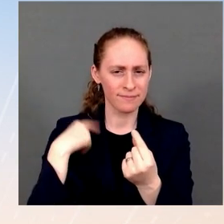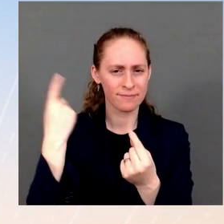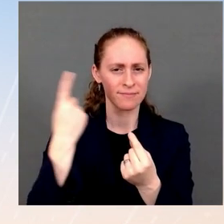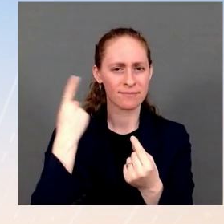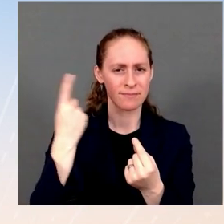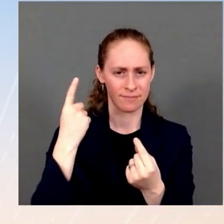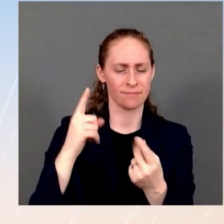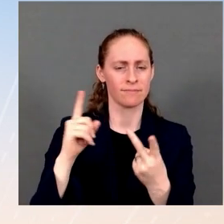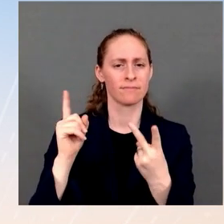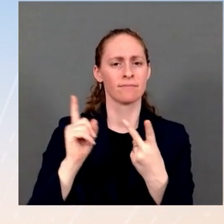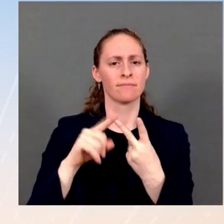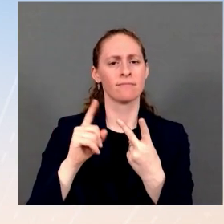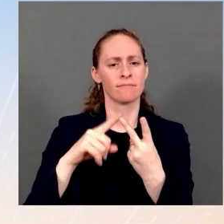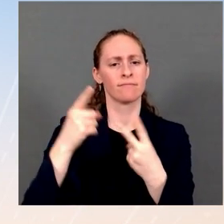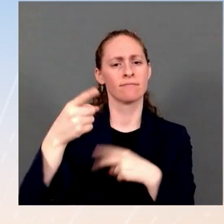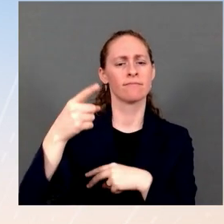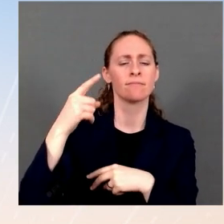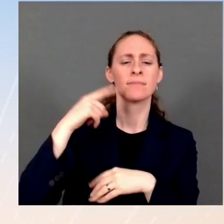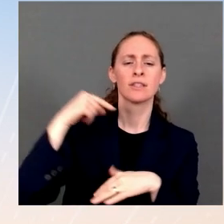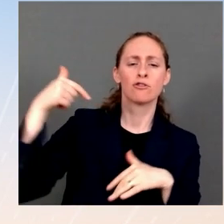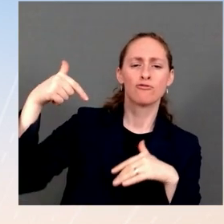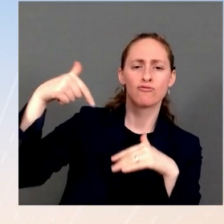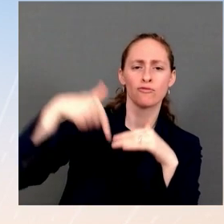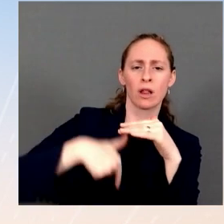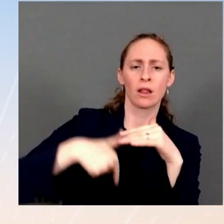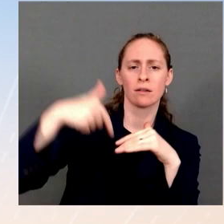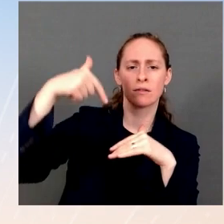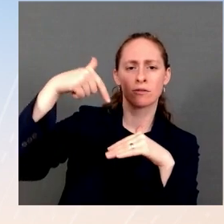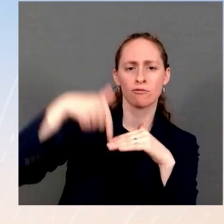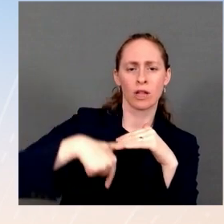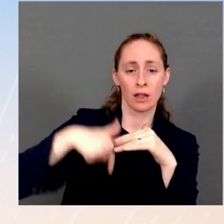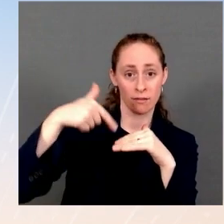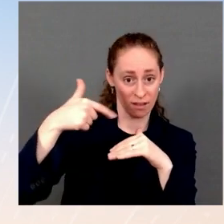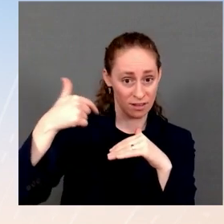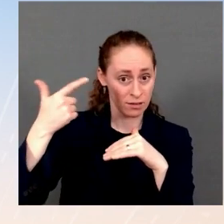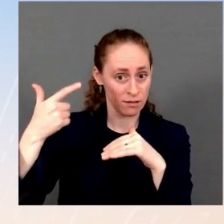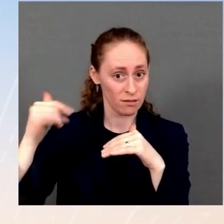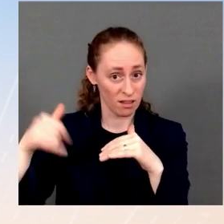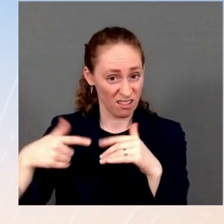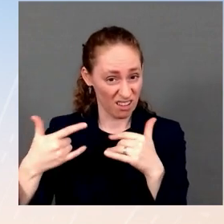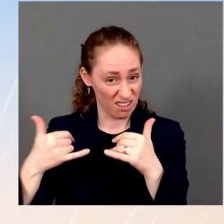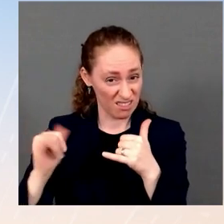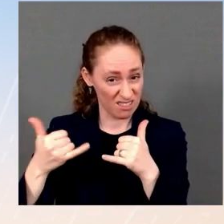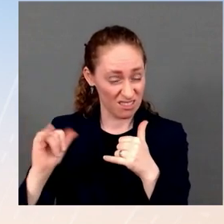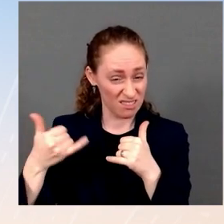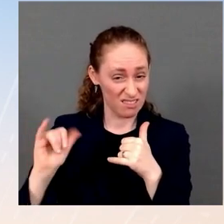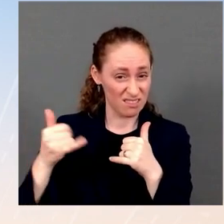to ensure that that stays in the package? Mr. Zaidi: Well, let me talk a little bit about what we've been doing.